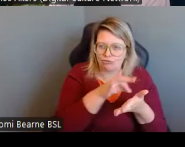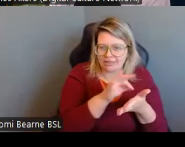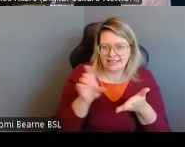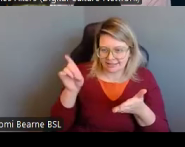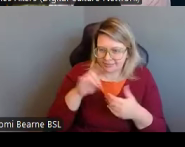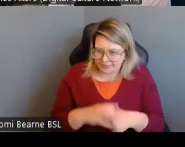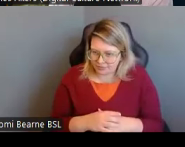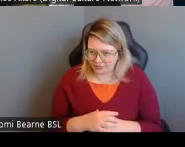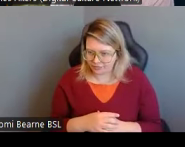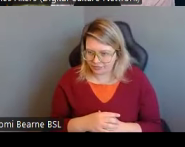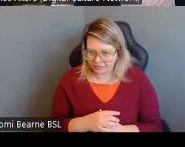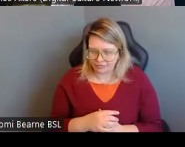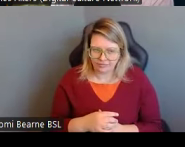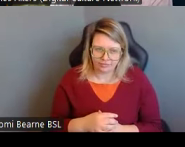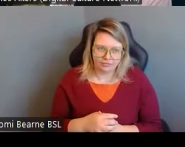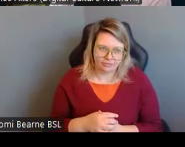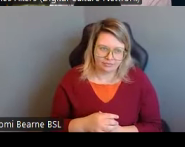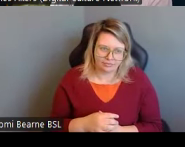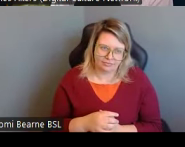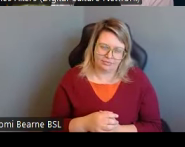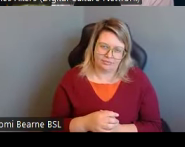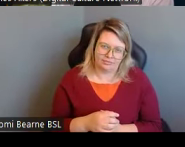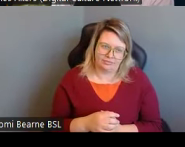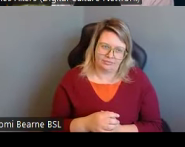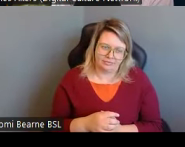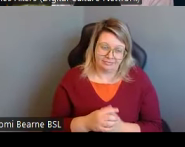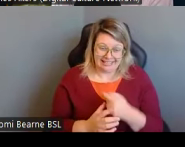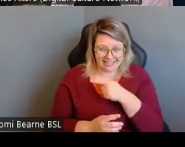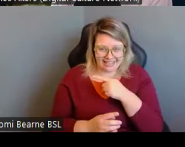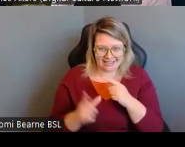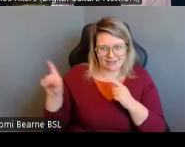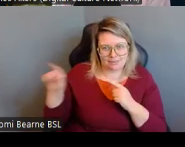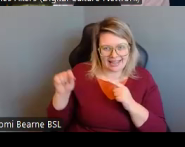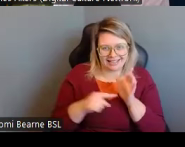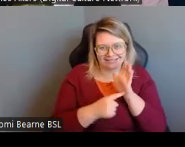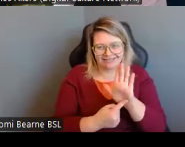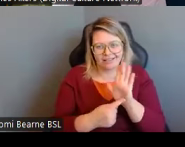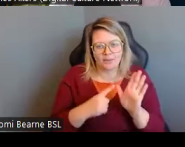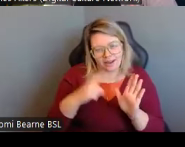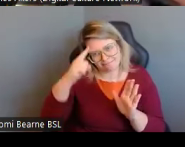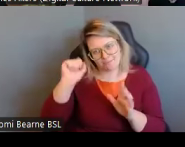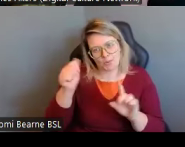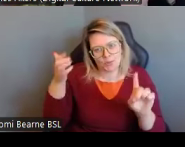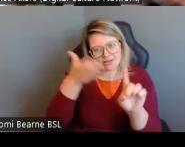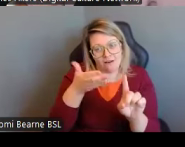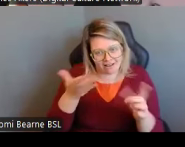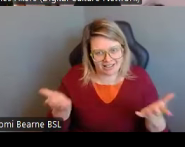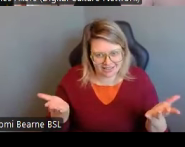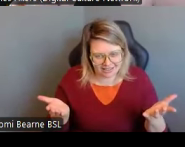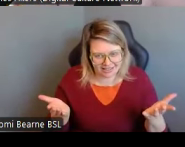I've got this in to think about the targets that you have. You might have objectives that you're trying to reach.